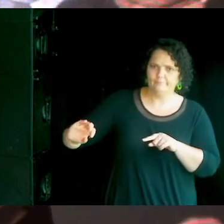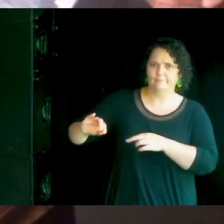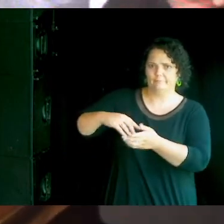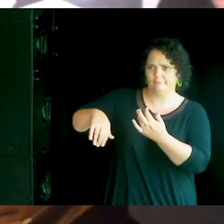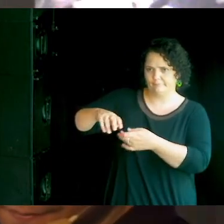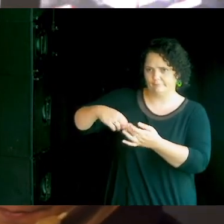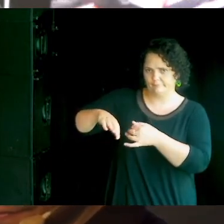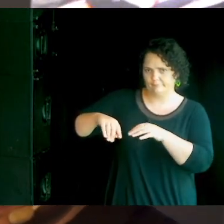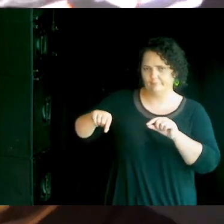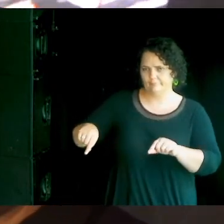and a bit of chicken powder as well